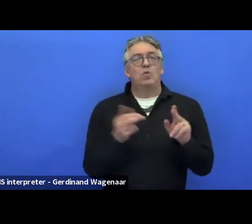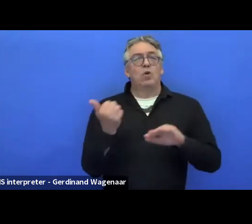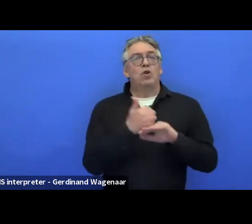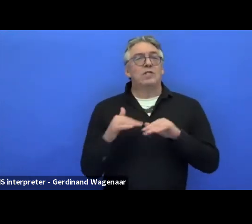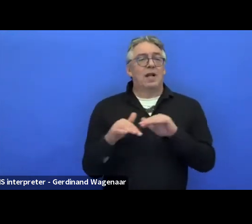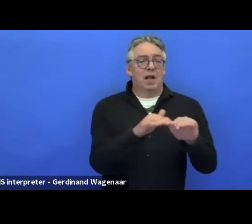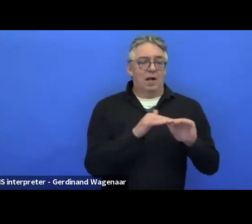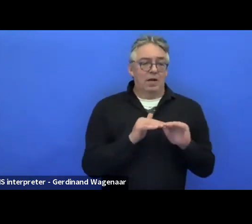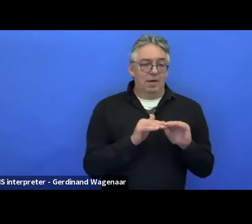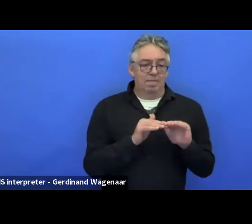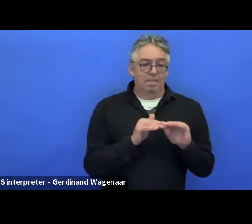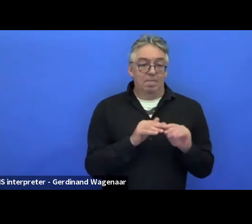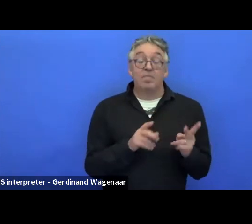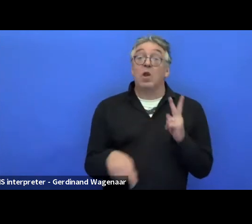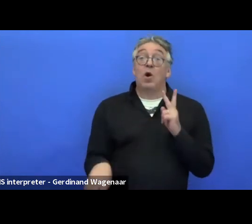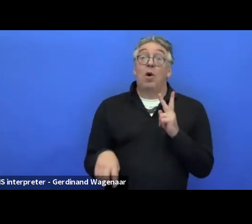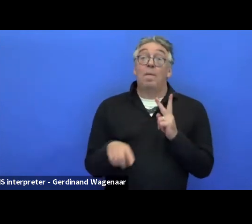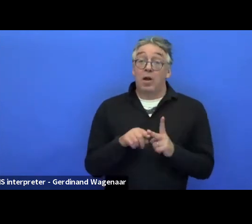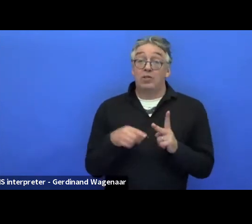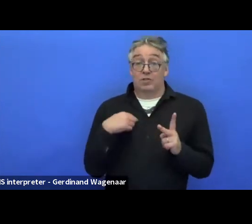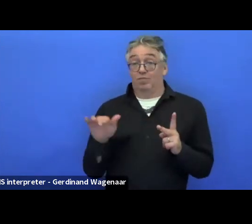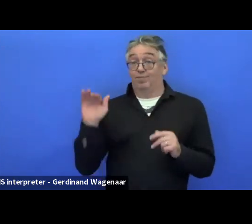and to keep the Ombudsman informed of its plan